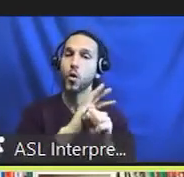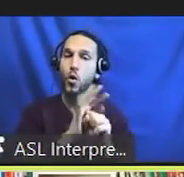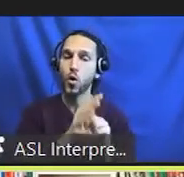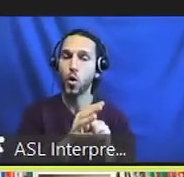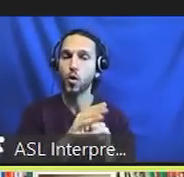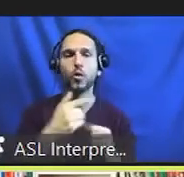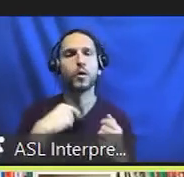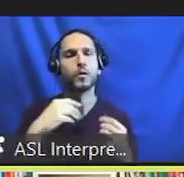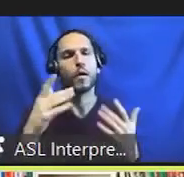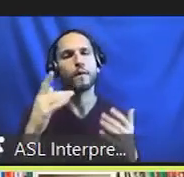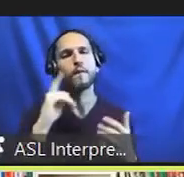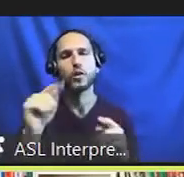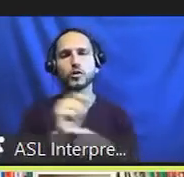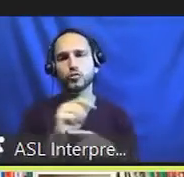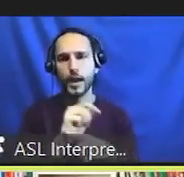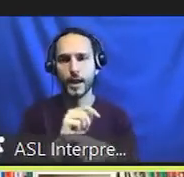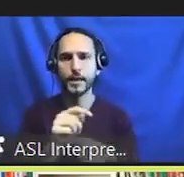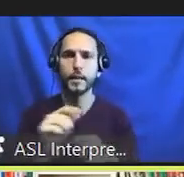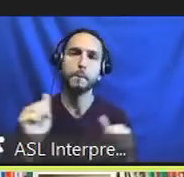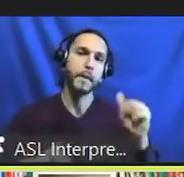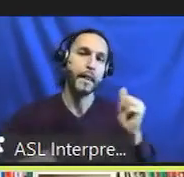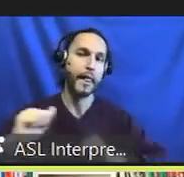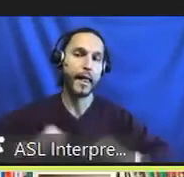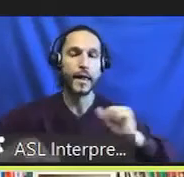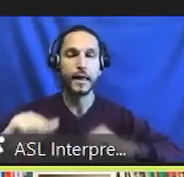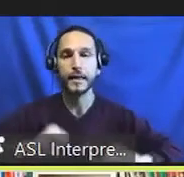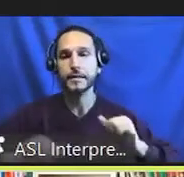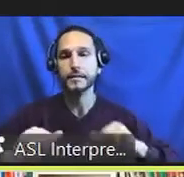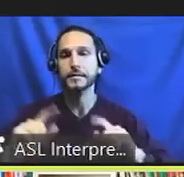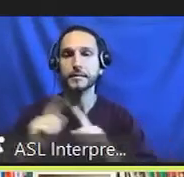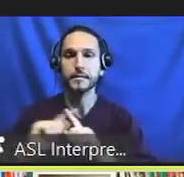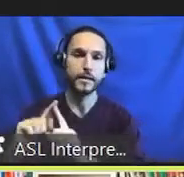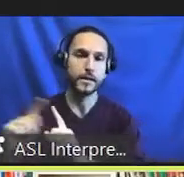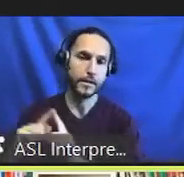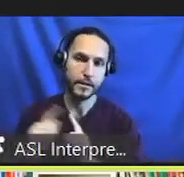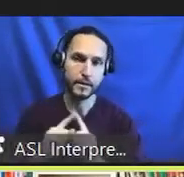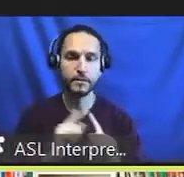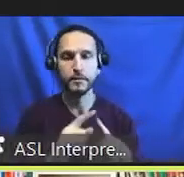for training seminars, plays, theatrical productions, et cetera.